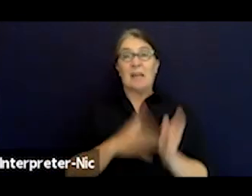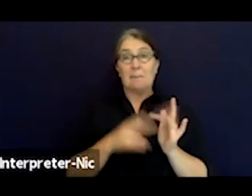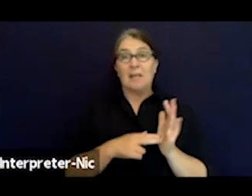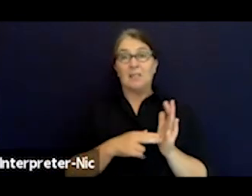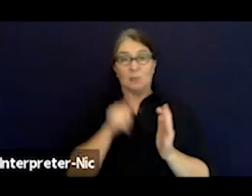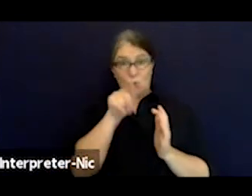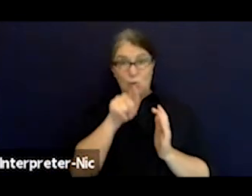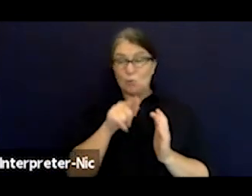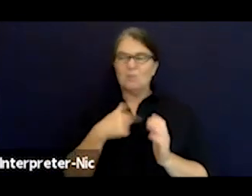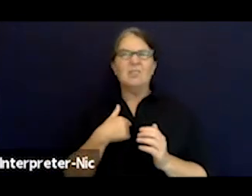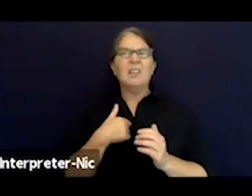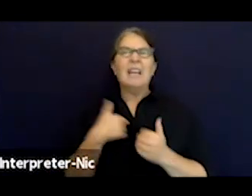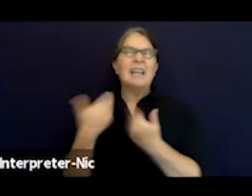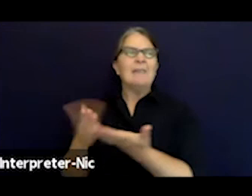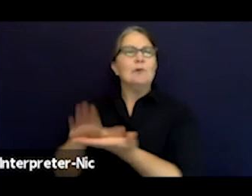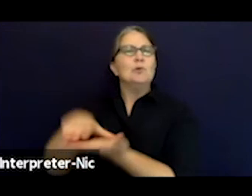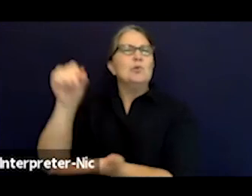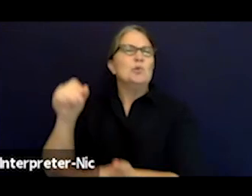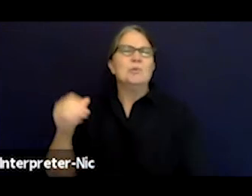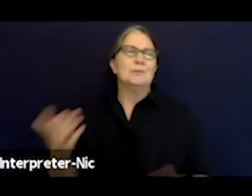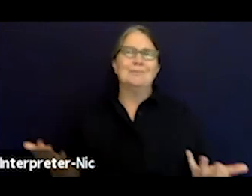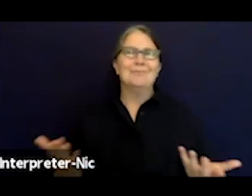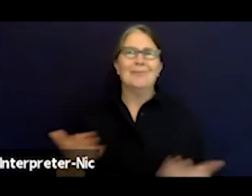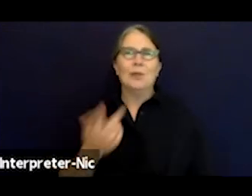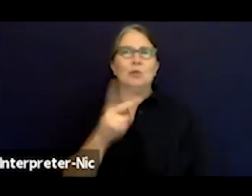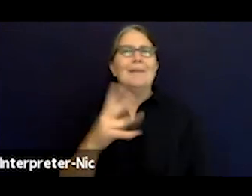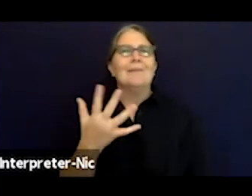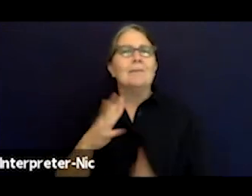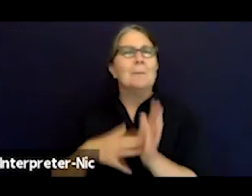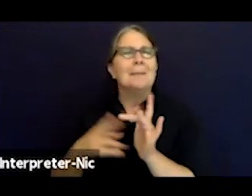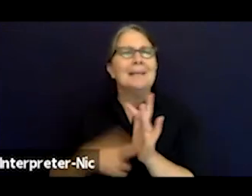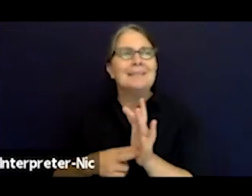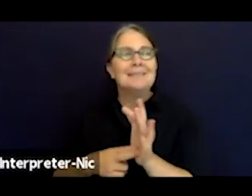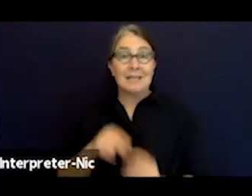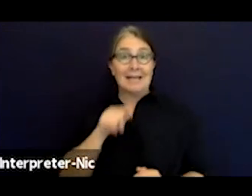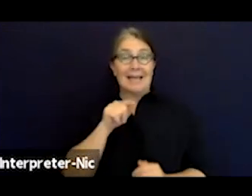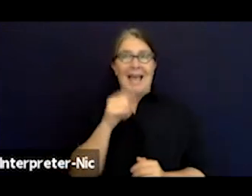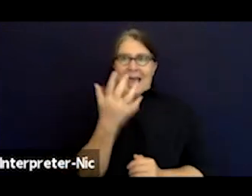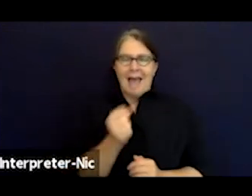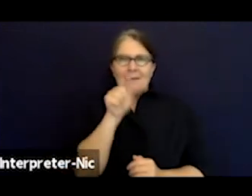but just having those estimates can help students with time management and executive function.